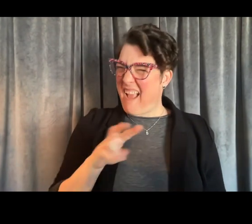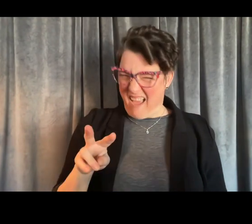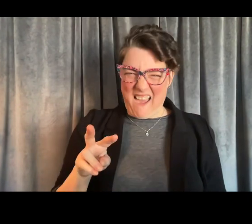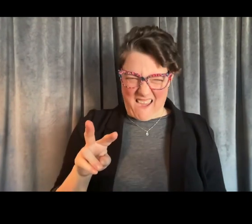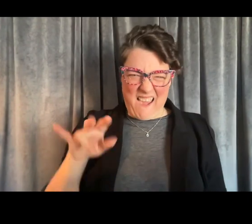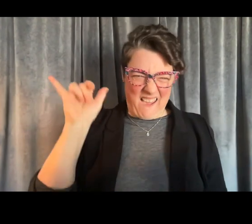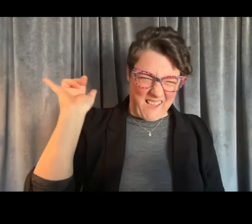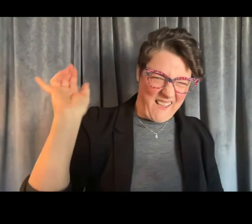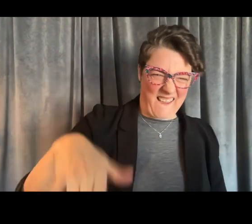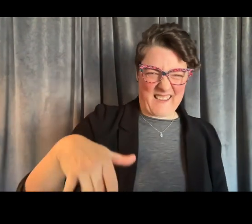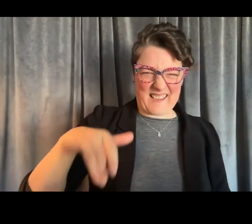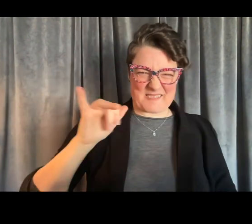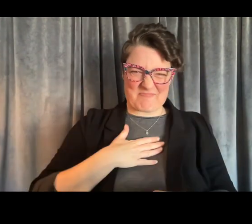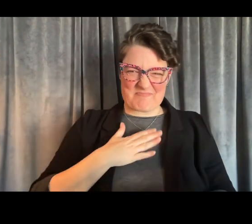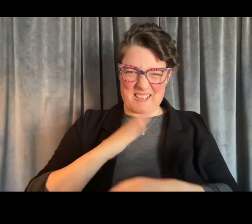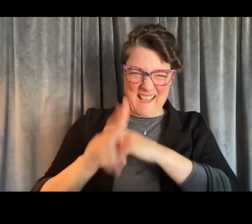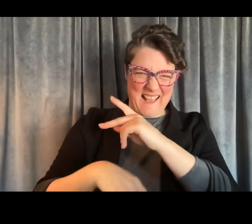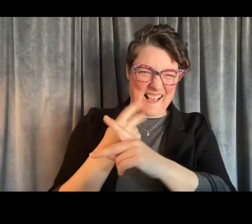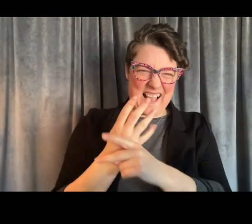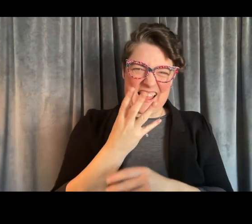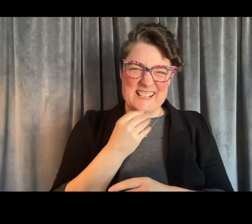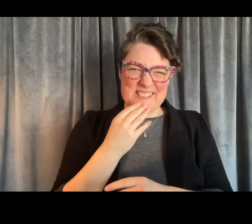kind of Judaism I wanna be a part of. Nomy: Uhhuh.